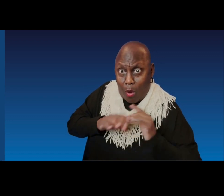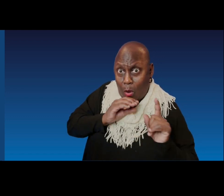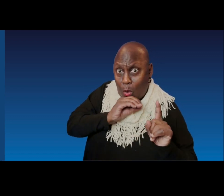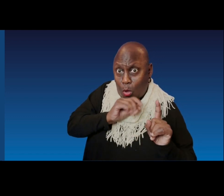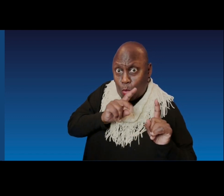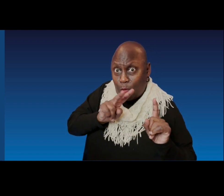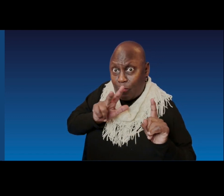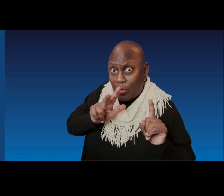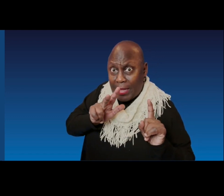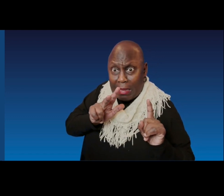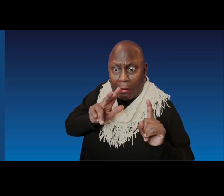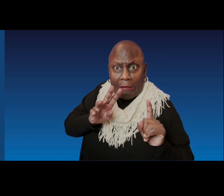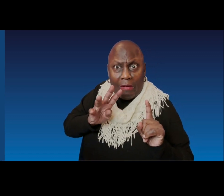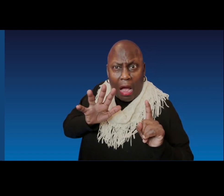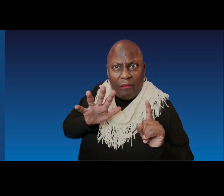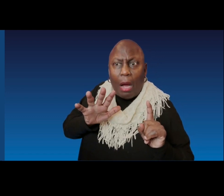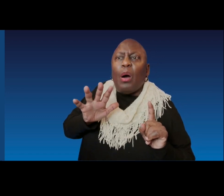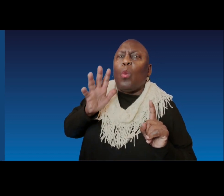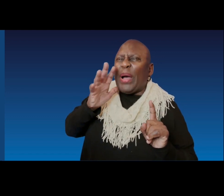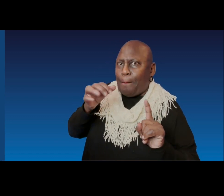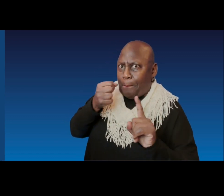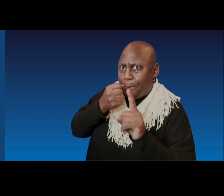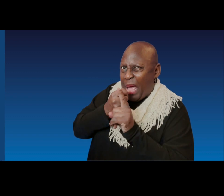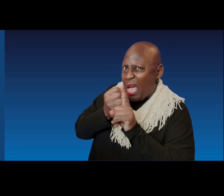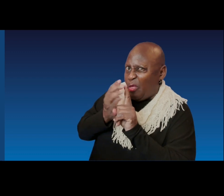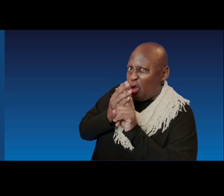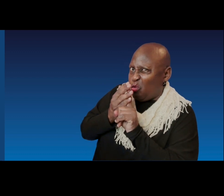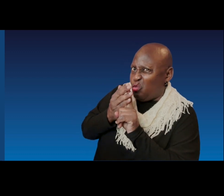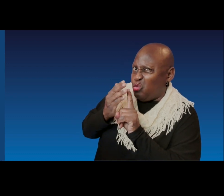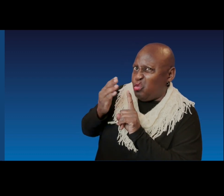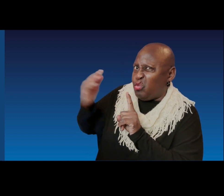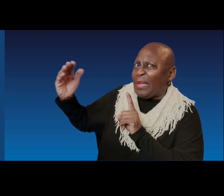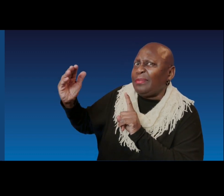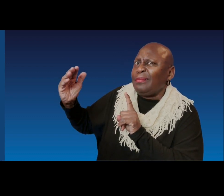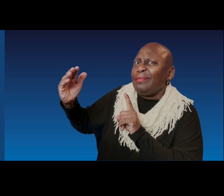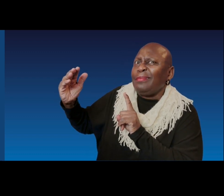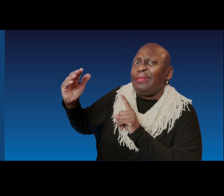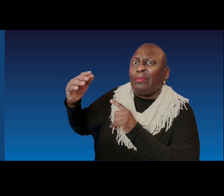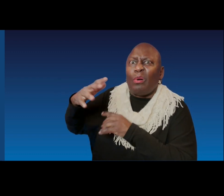if the child has no language exposure from ages 0 to 3 or even four or five.